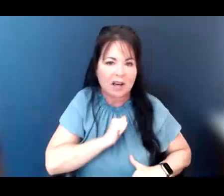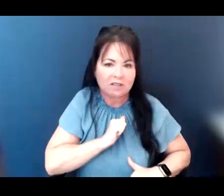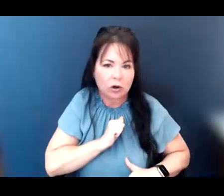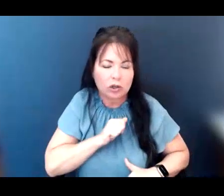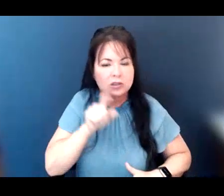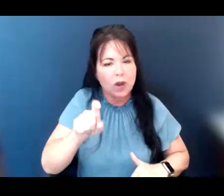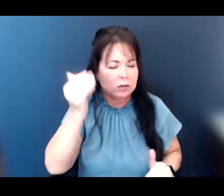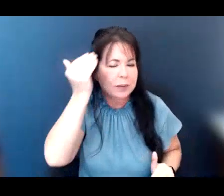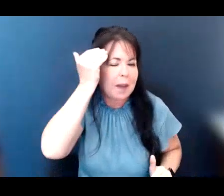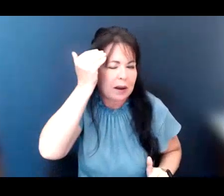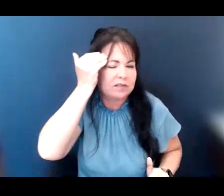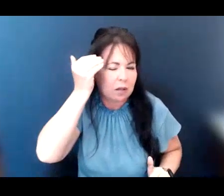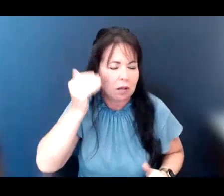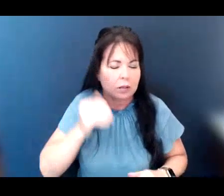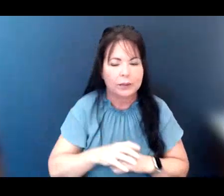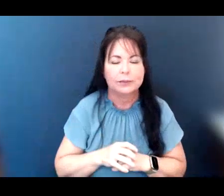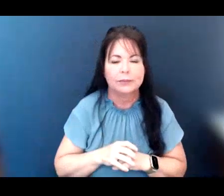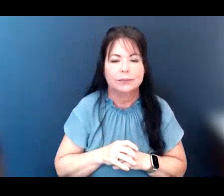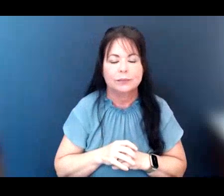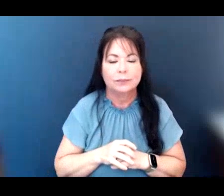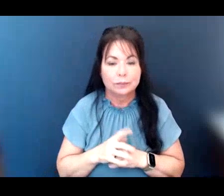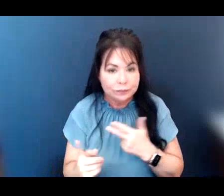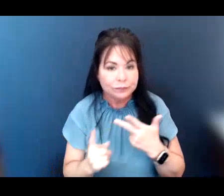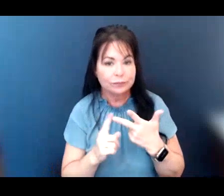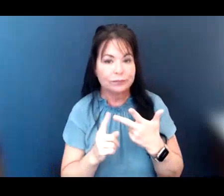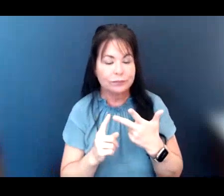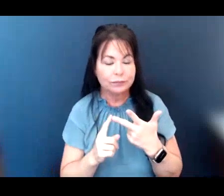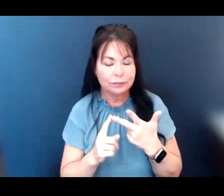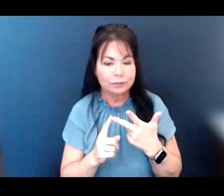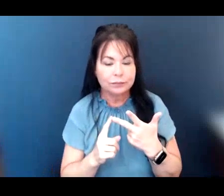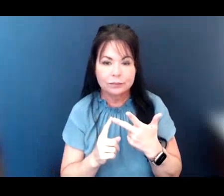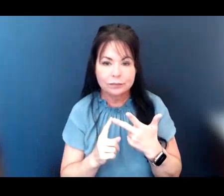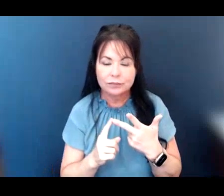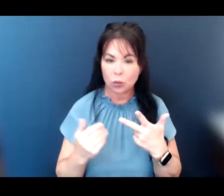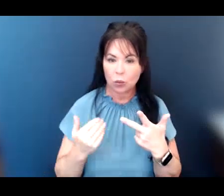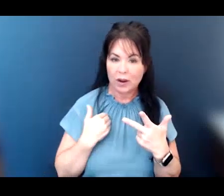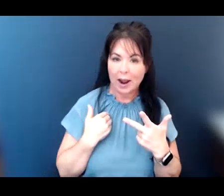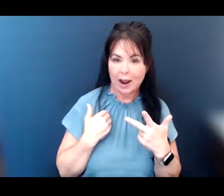Along with that, too, we have a big focus on custom off-the-shelf, or COTS, products.